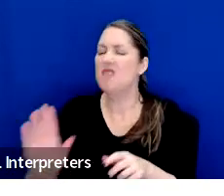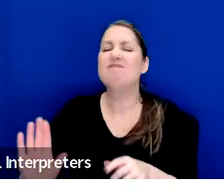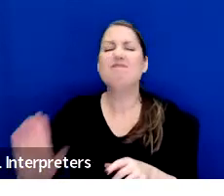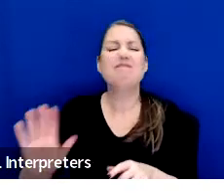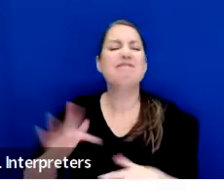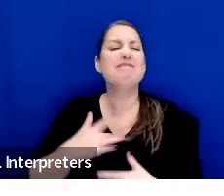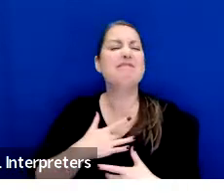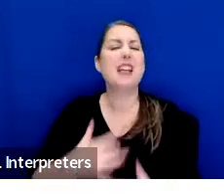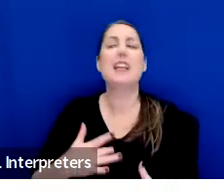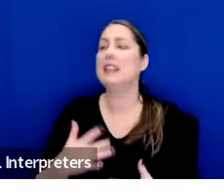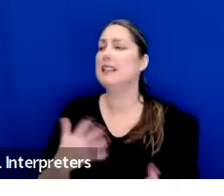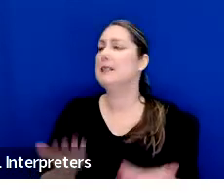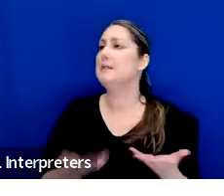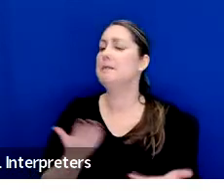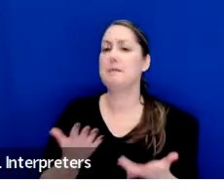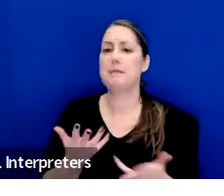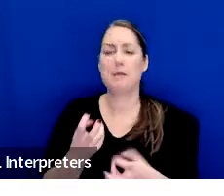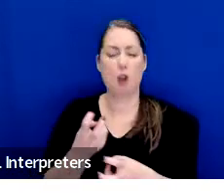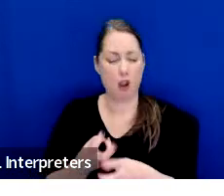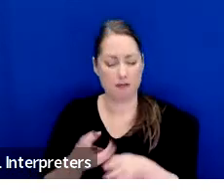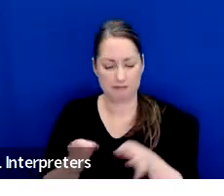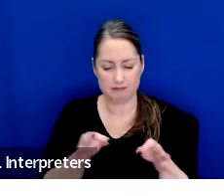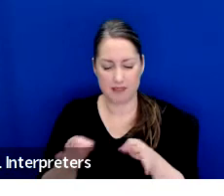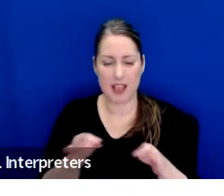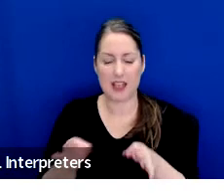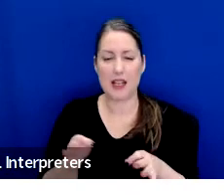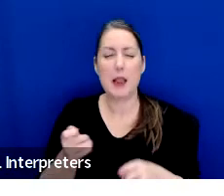I don't know, I don't want to say the grumpy side, but